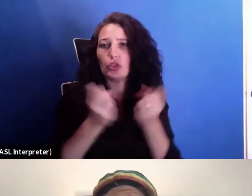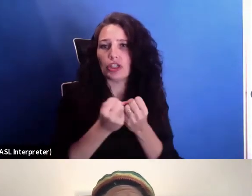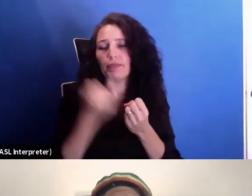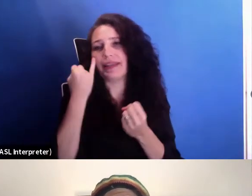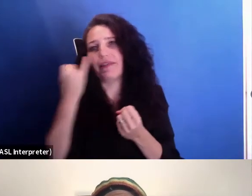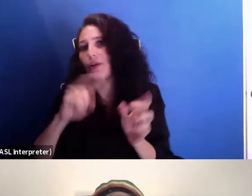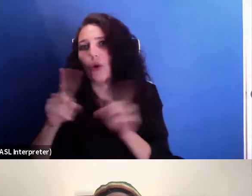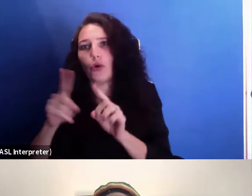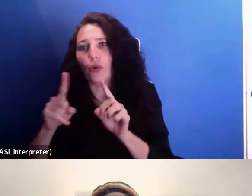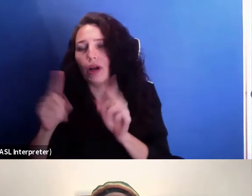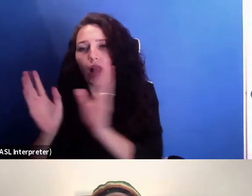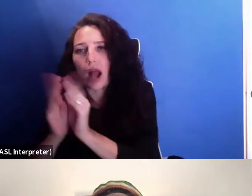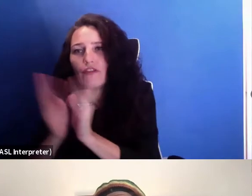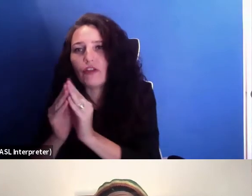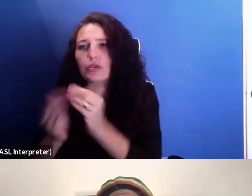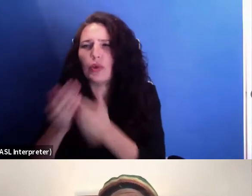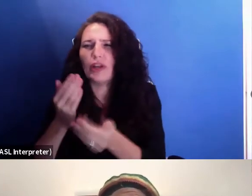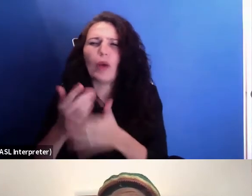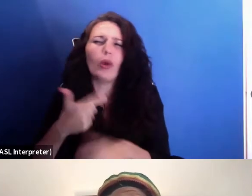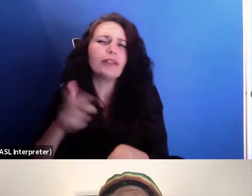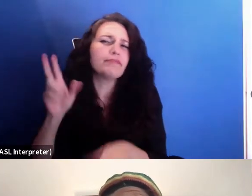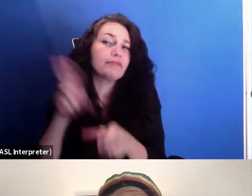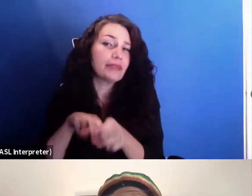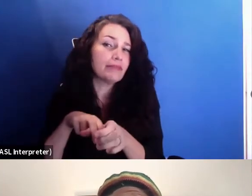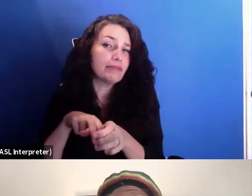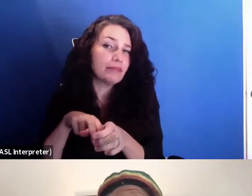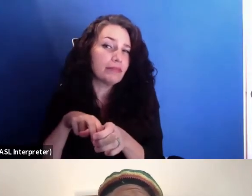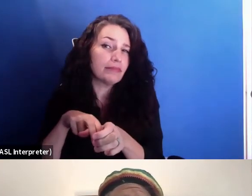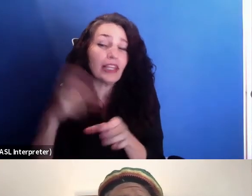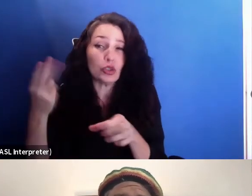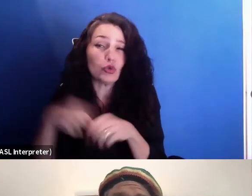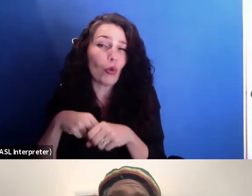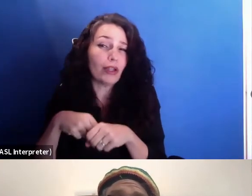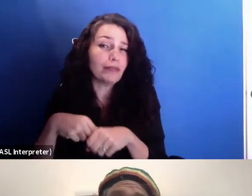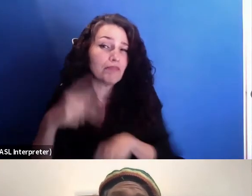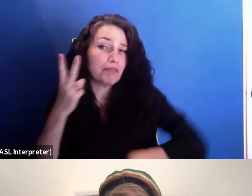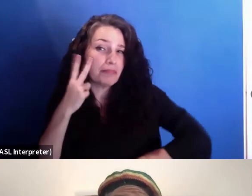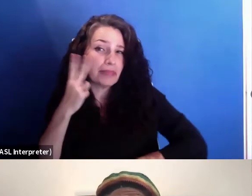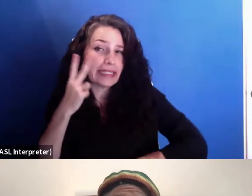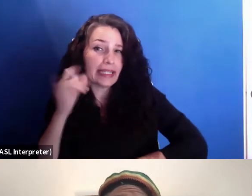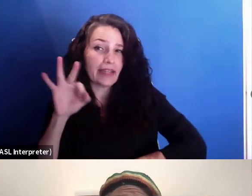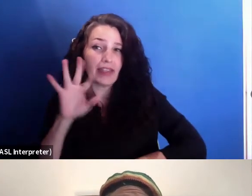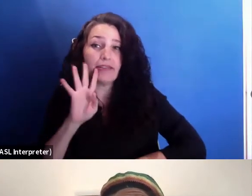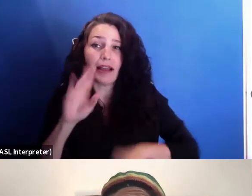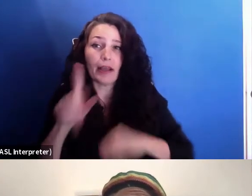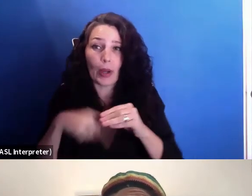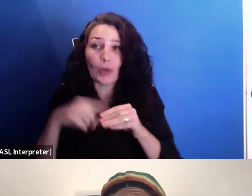and I wanna sit there and see if they discuss disability. And certainly it's better than it was a couple of years ago